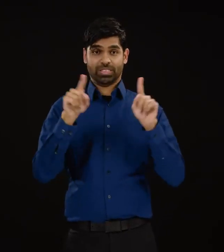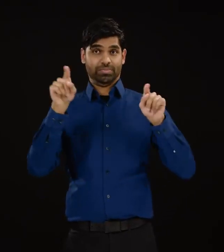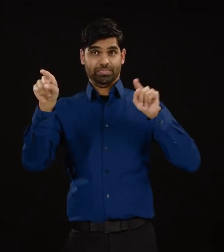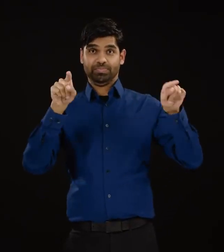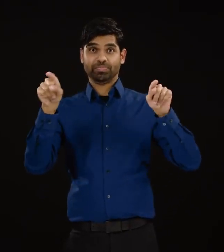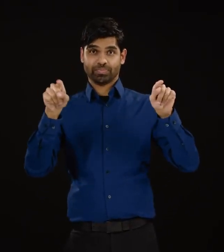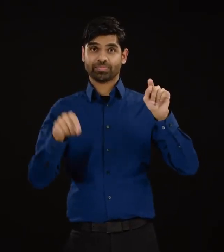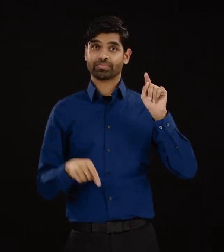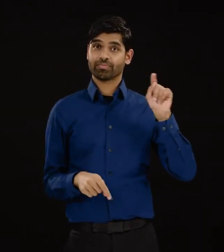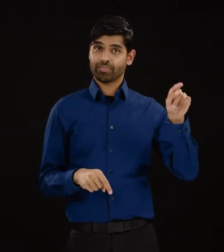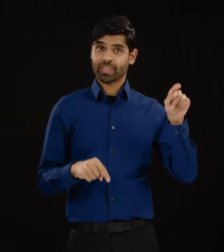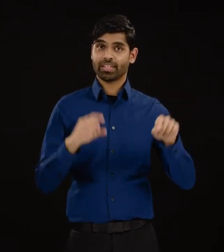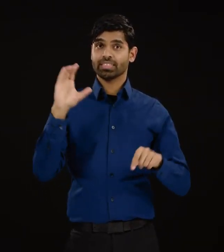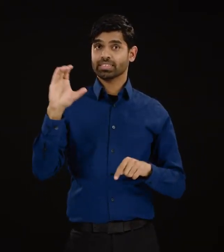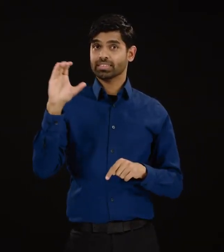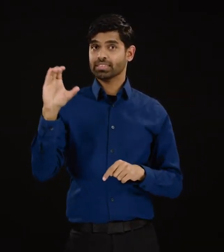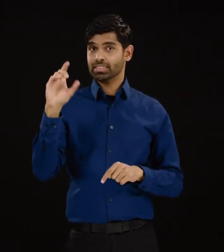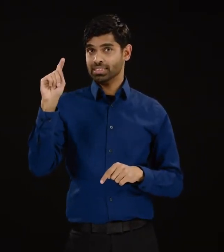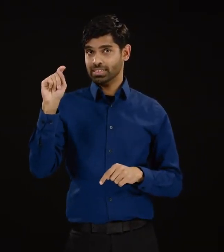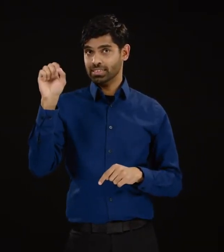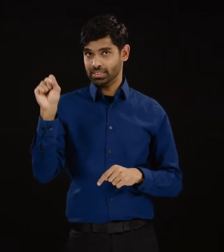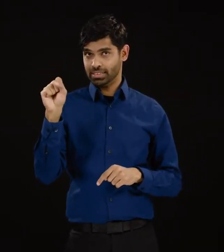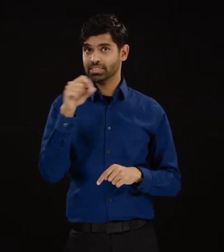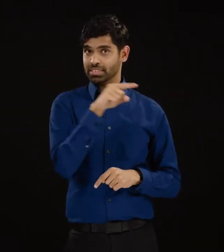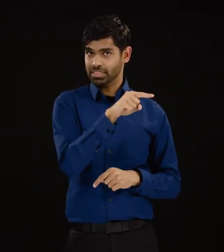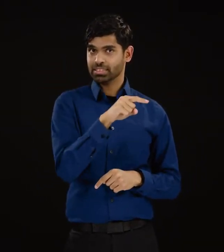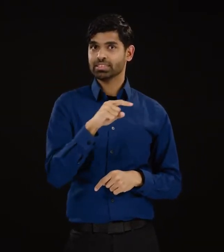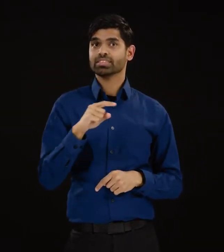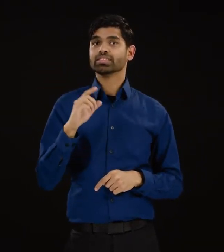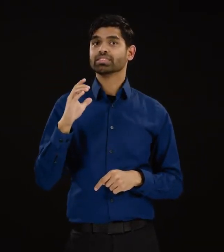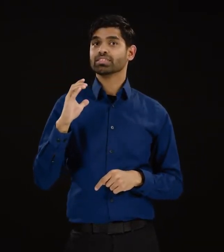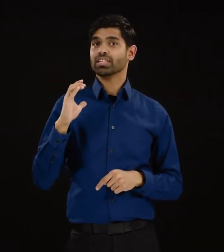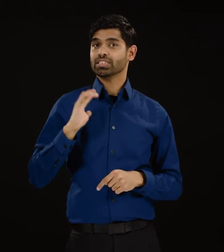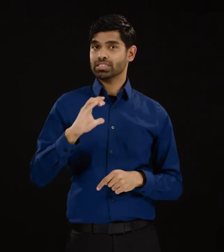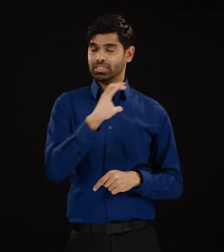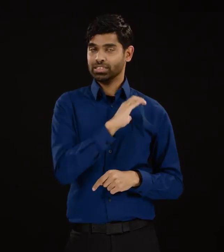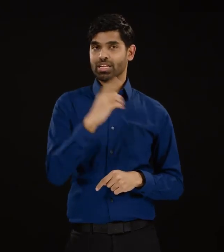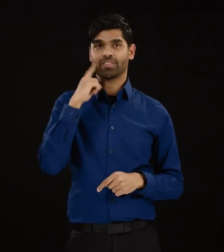2. The CRTC for complaints that are related to accessibility issues.